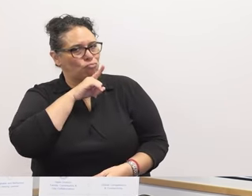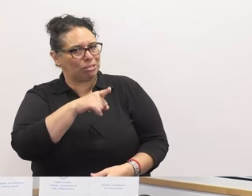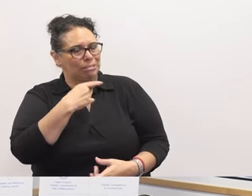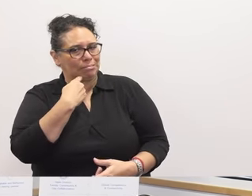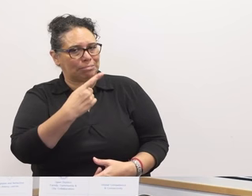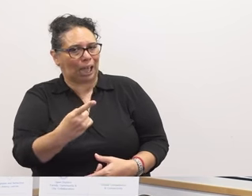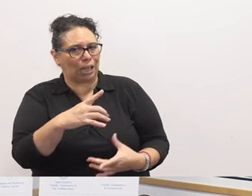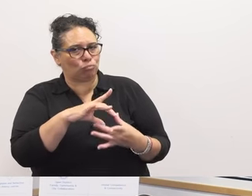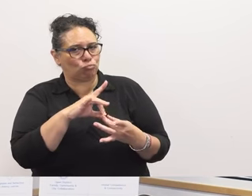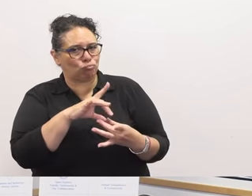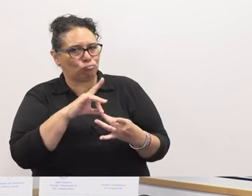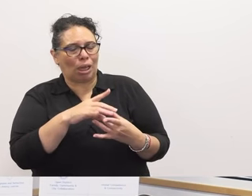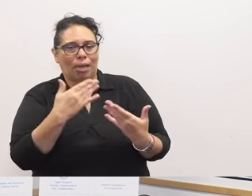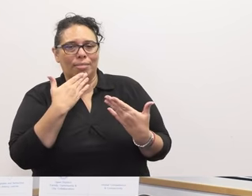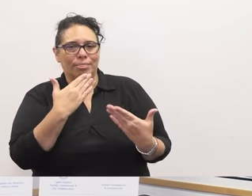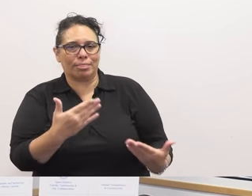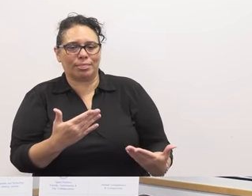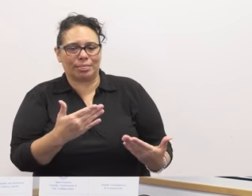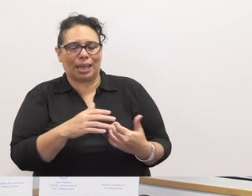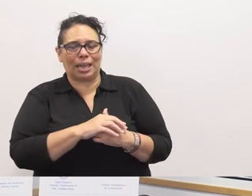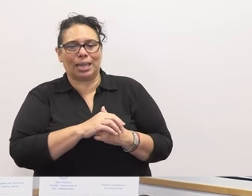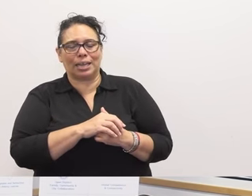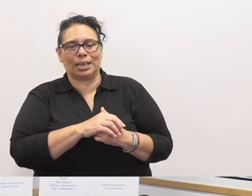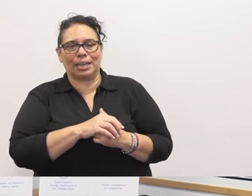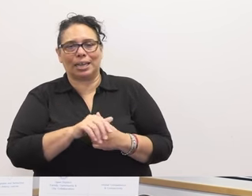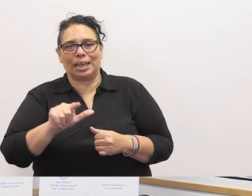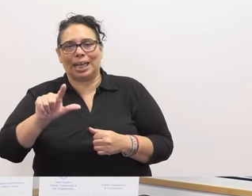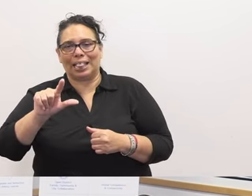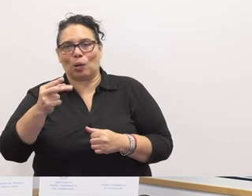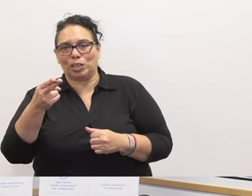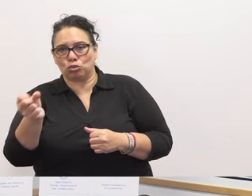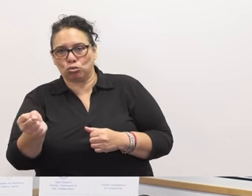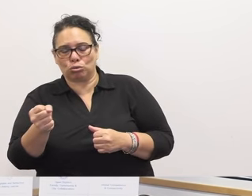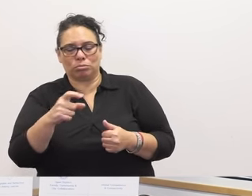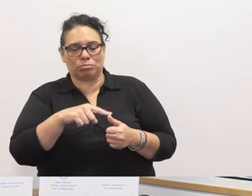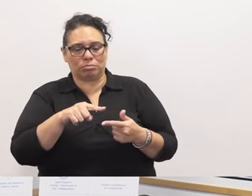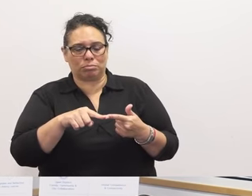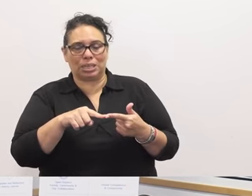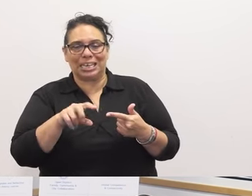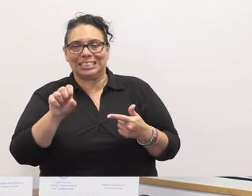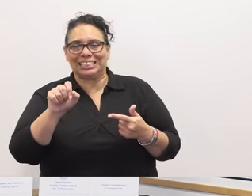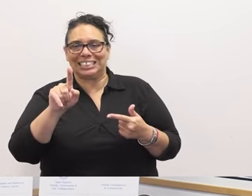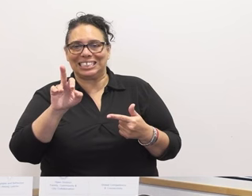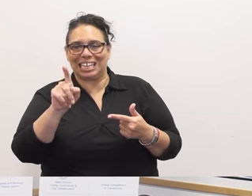And I want to thank Lakewood, Stanford and Lincoln for the opportunity to share that with the broader community.